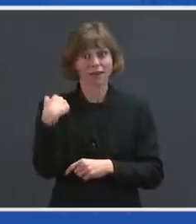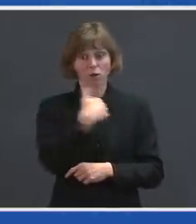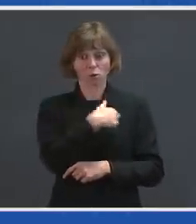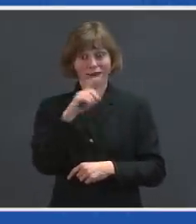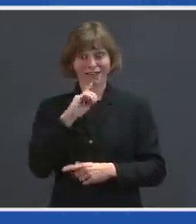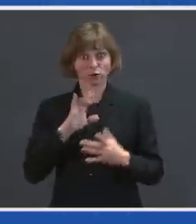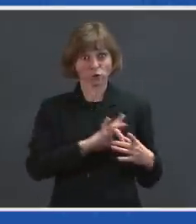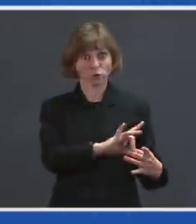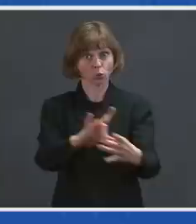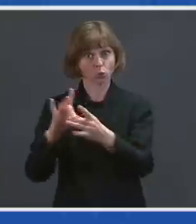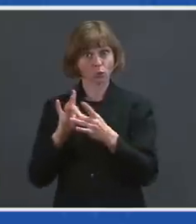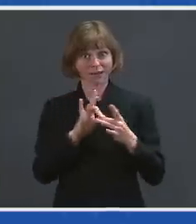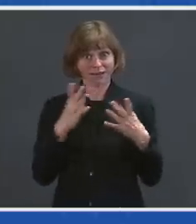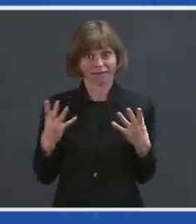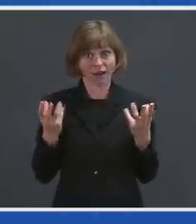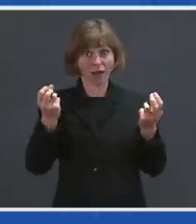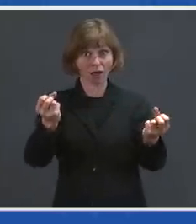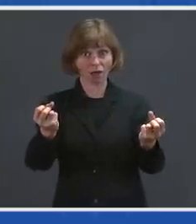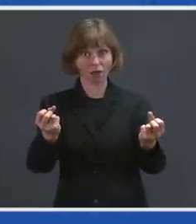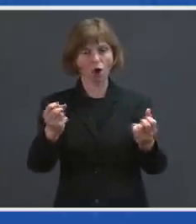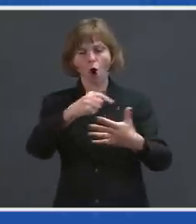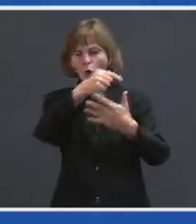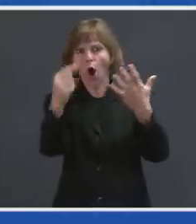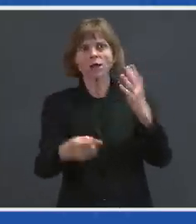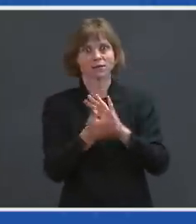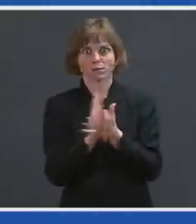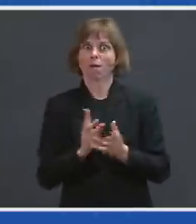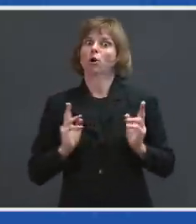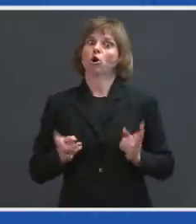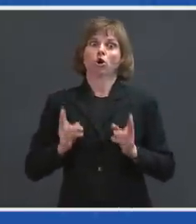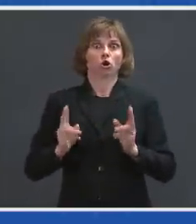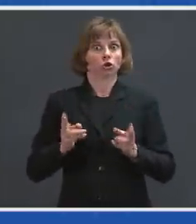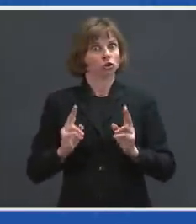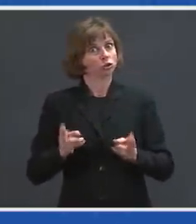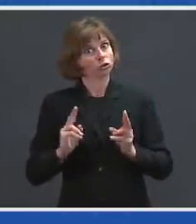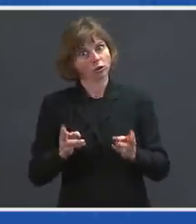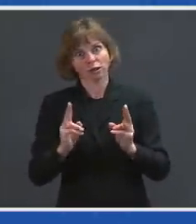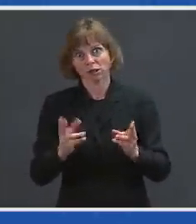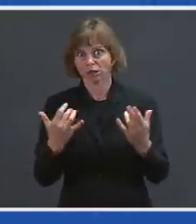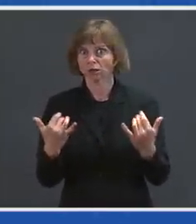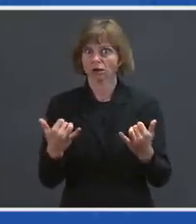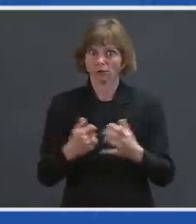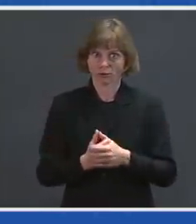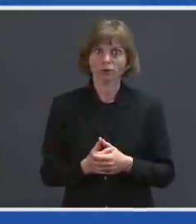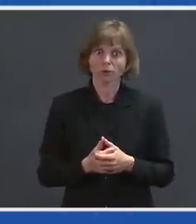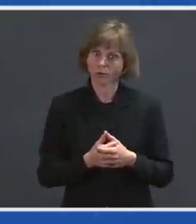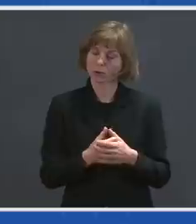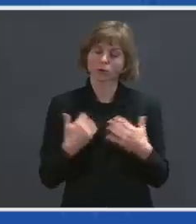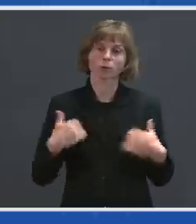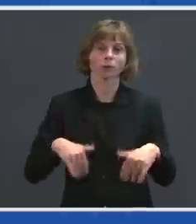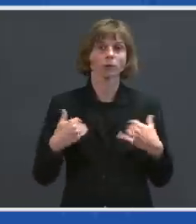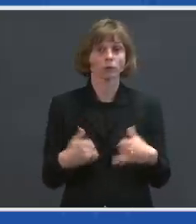have all become urgent -- urgent, urgent, urgent -- especially in light of the pandemic